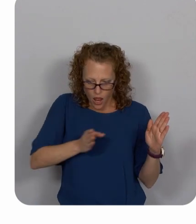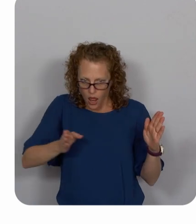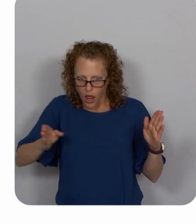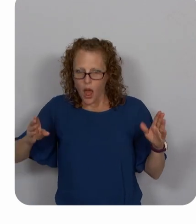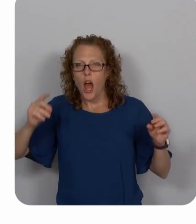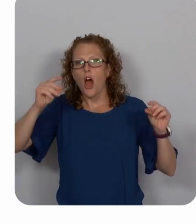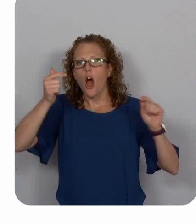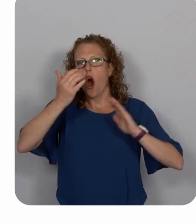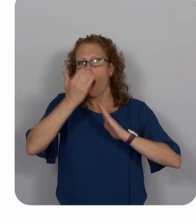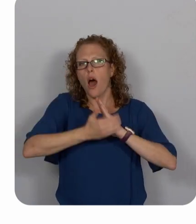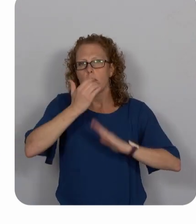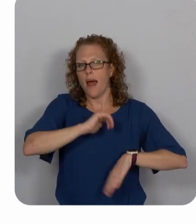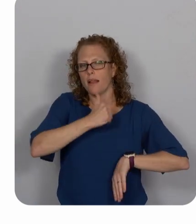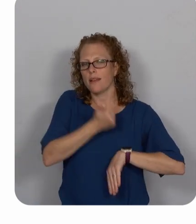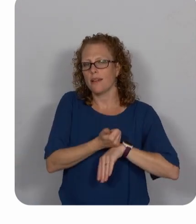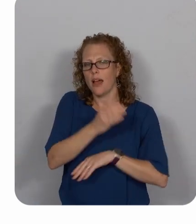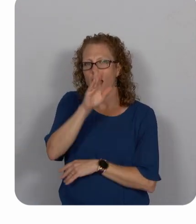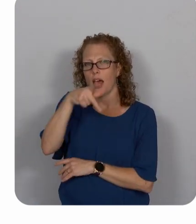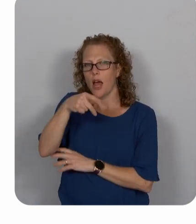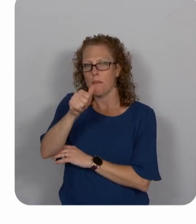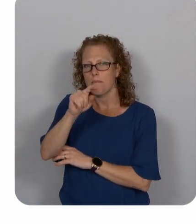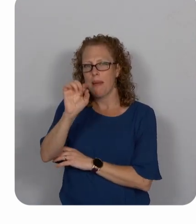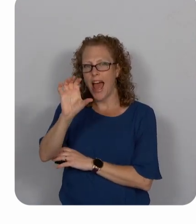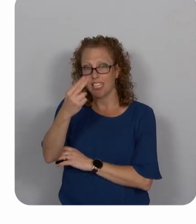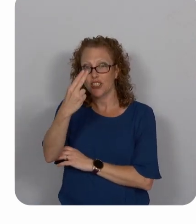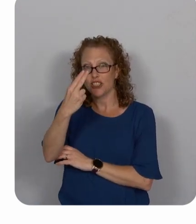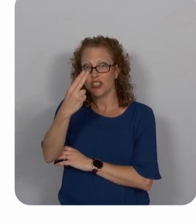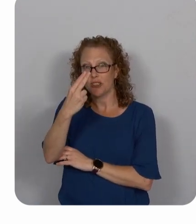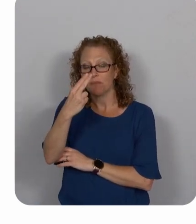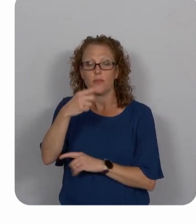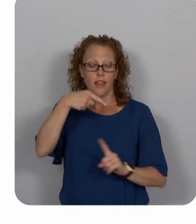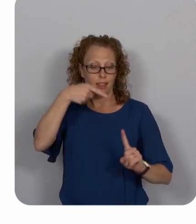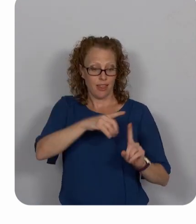with all the necessary connections you’ll need. In this case, you’ll just need a counter.